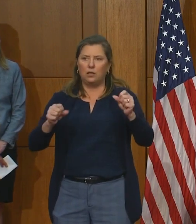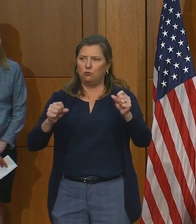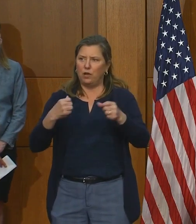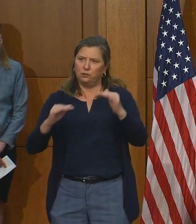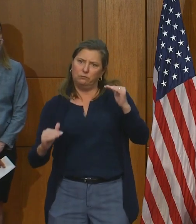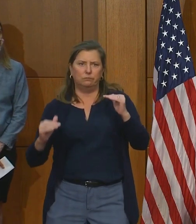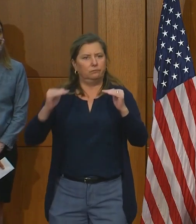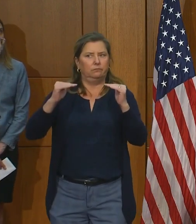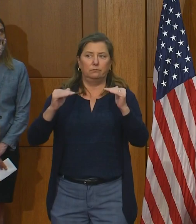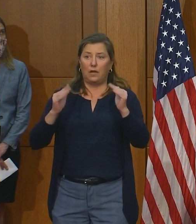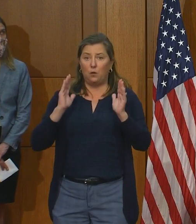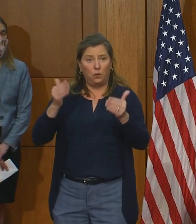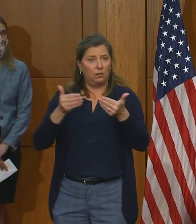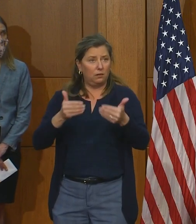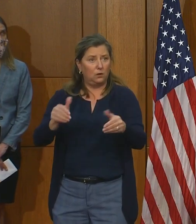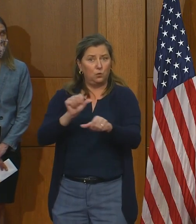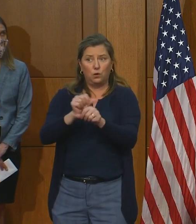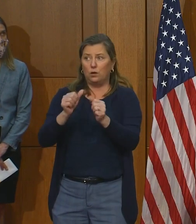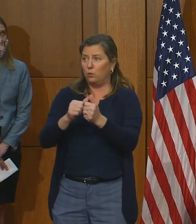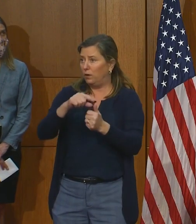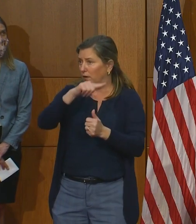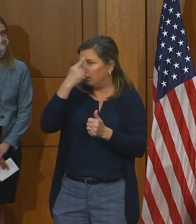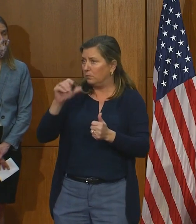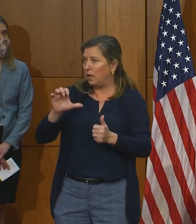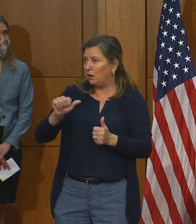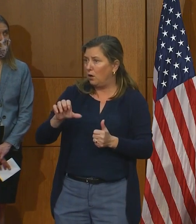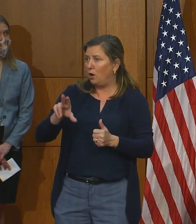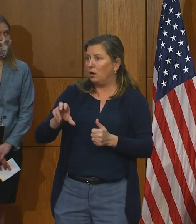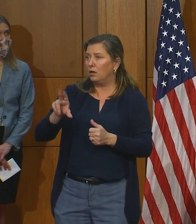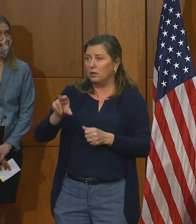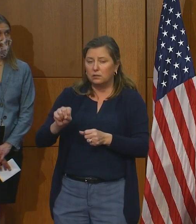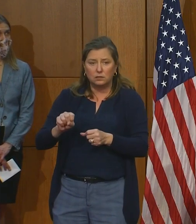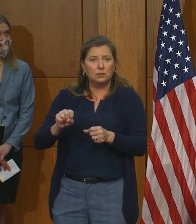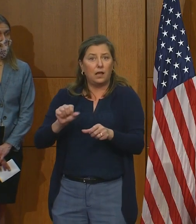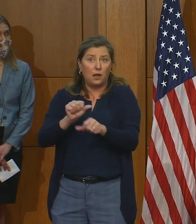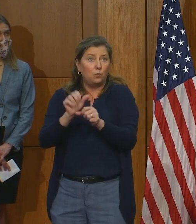THE DATA UP AND WORKING THERE